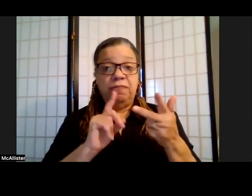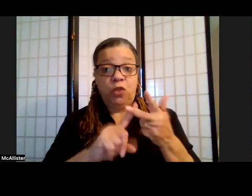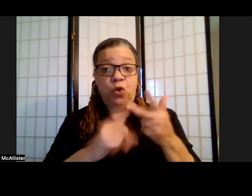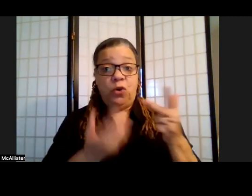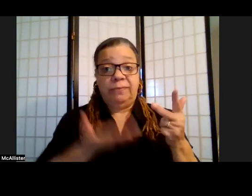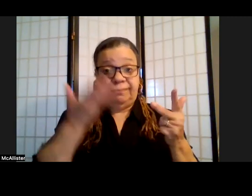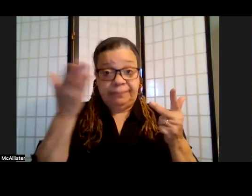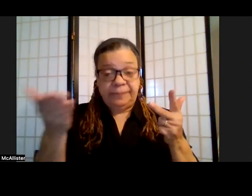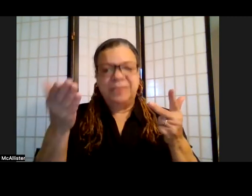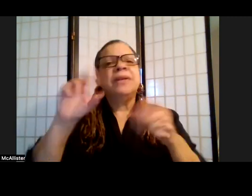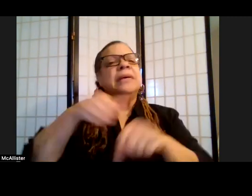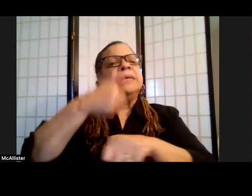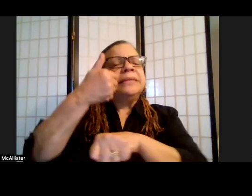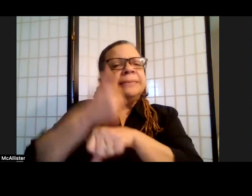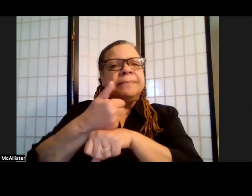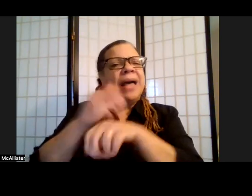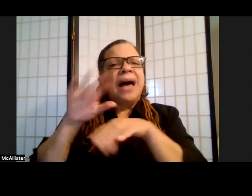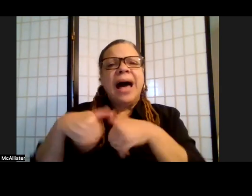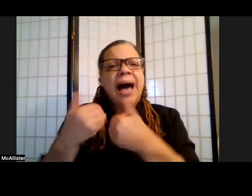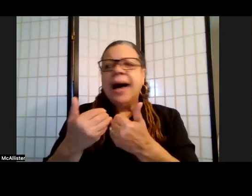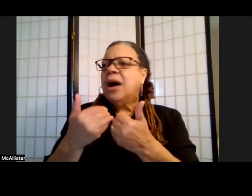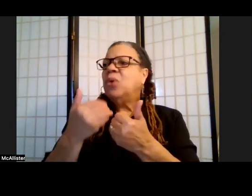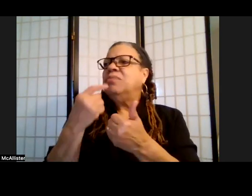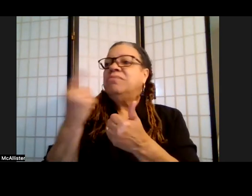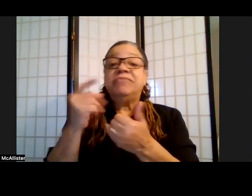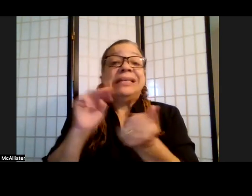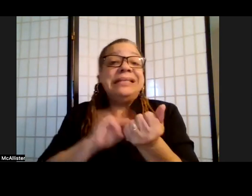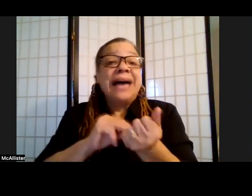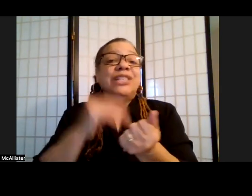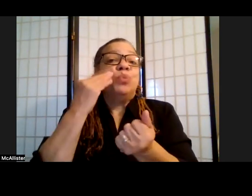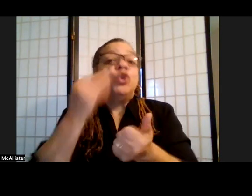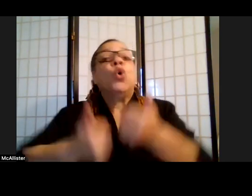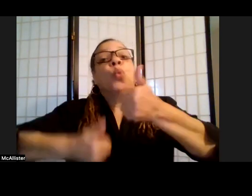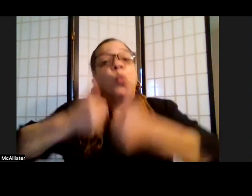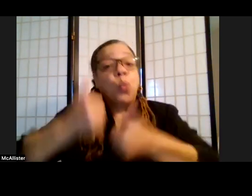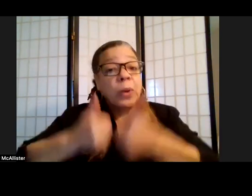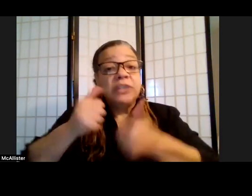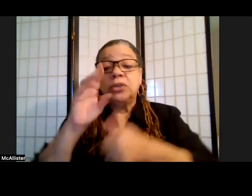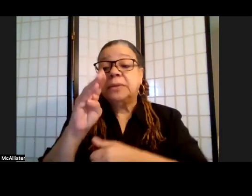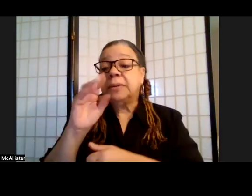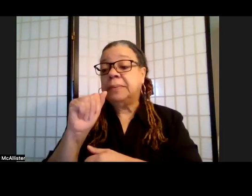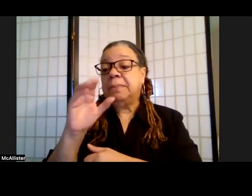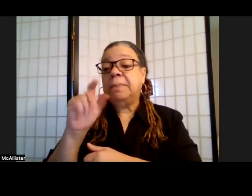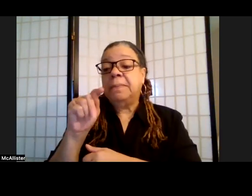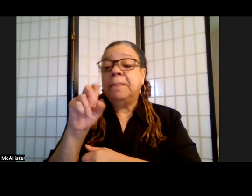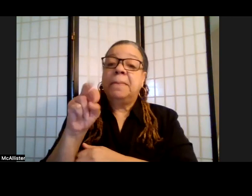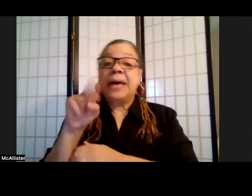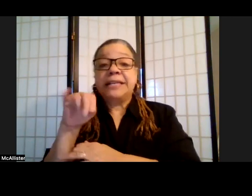institute a method of gram staining on the ship, so the doctors would know which bacteria was responsible for the infection. This would quickly ensure the